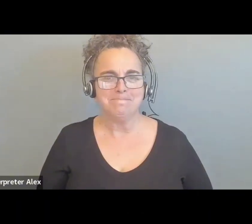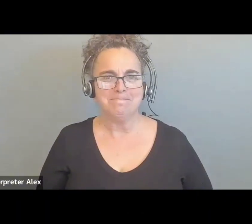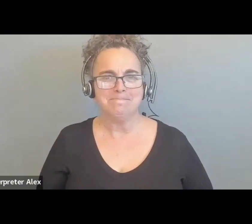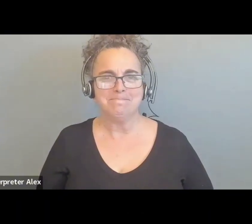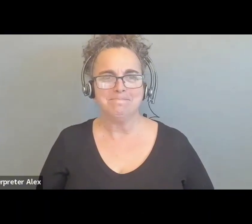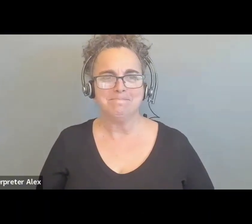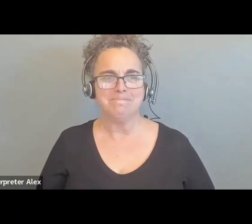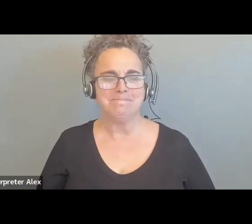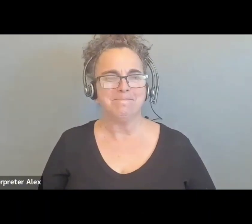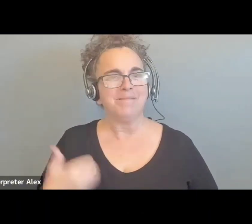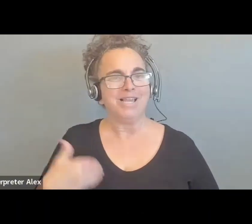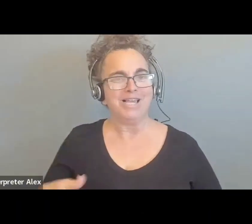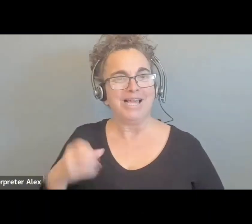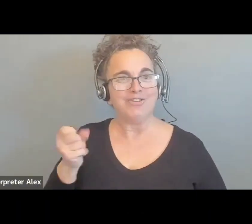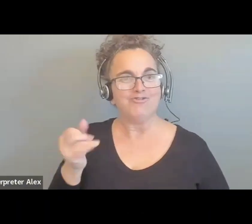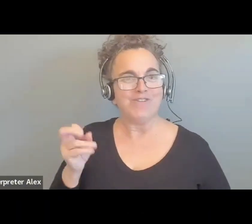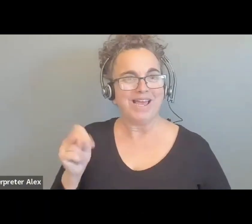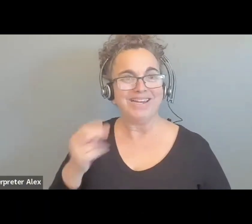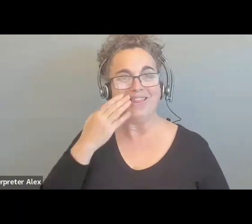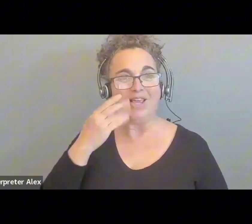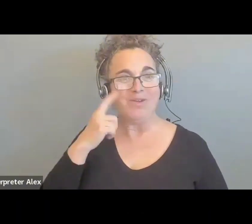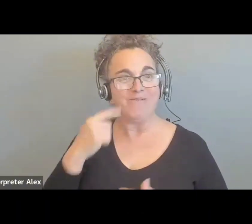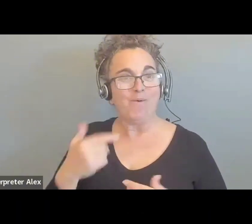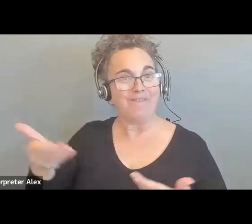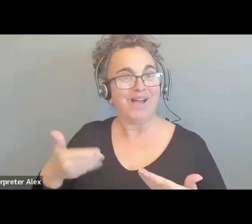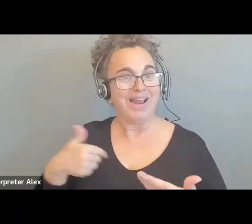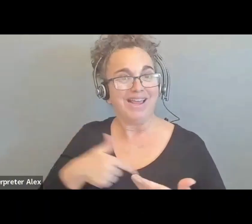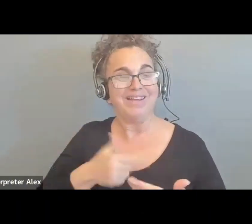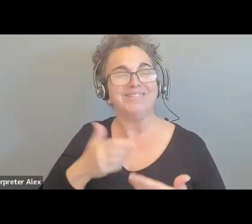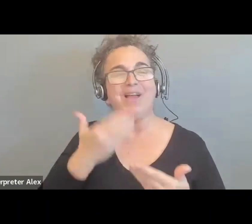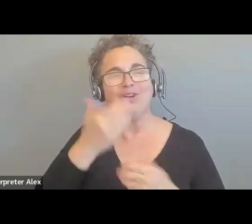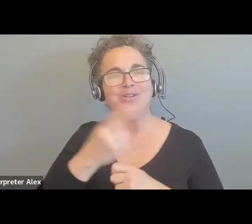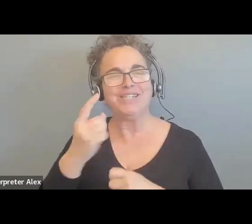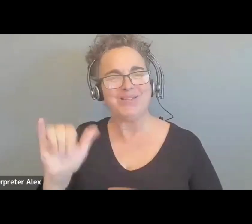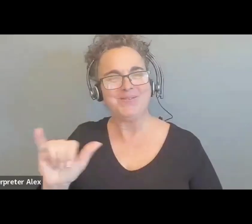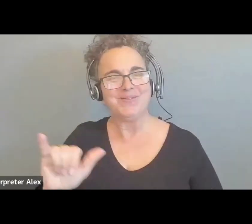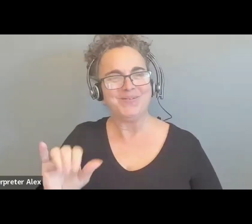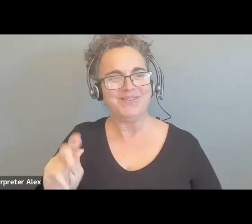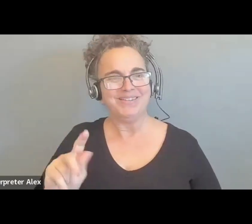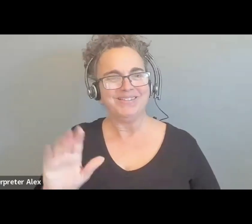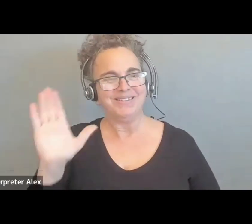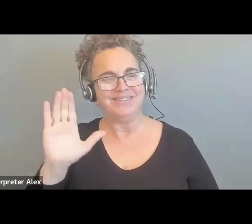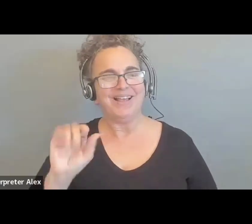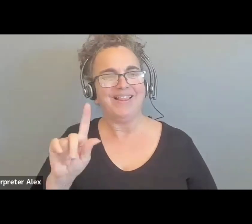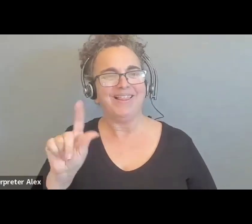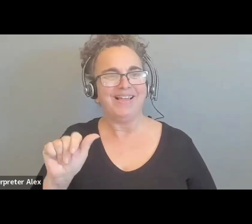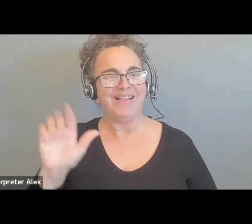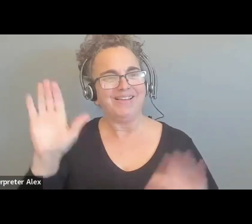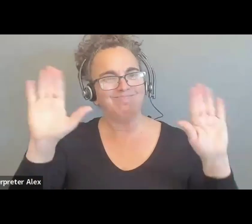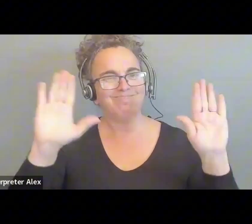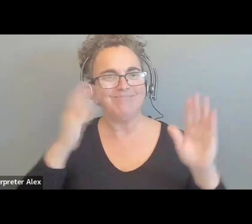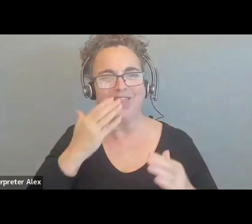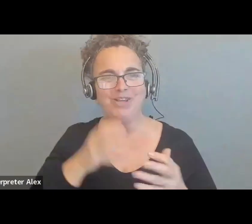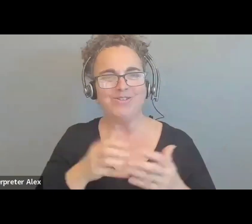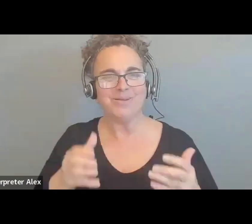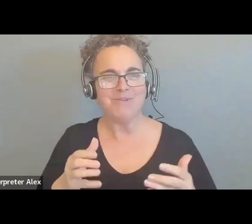This is Shannon. Thank you for having us. Y'all have a good day too. This was Lila, thank you so much. It was awesome being here today.